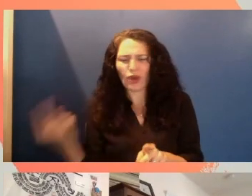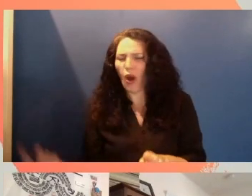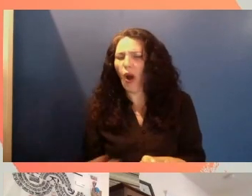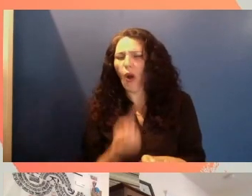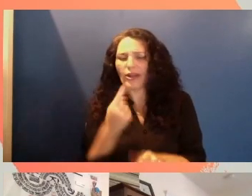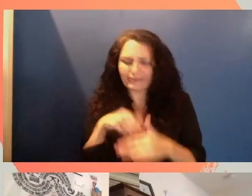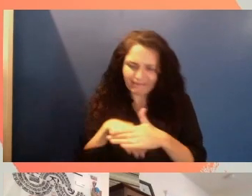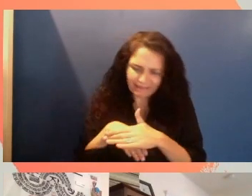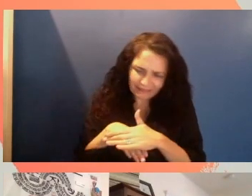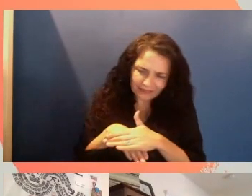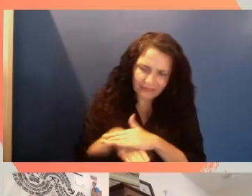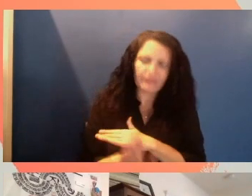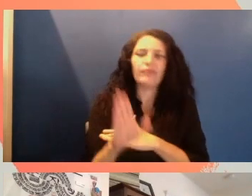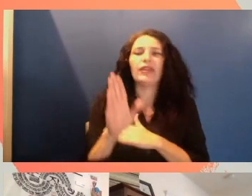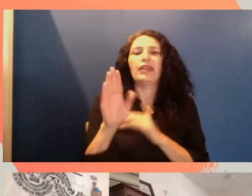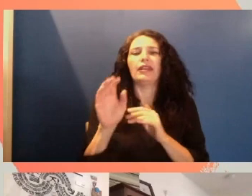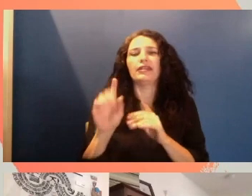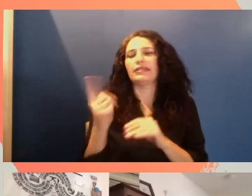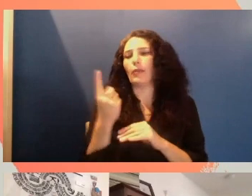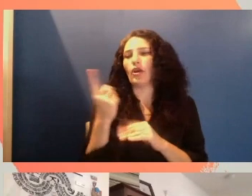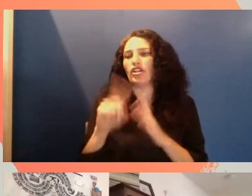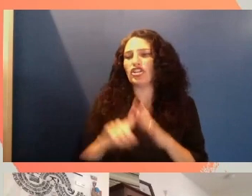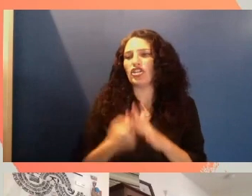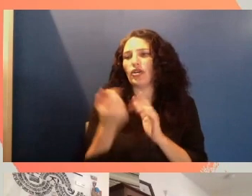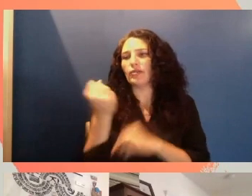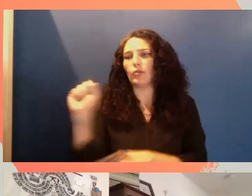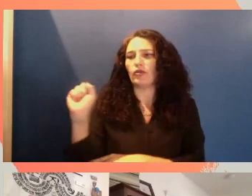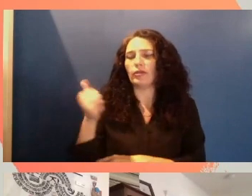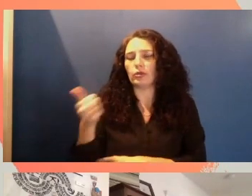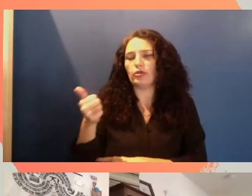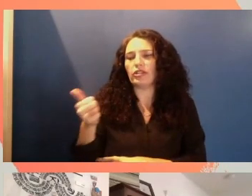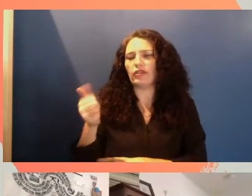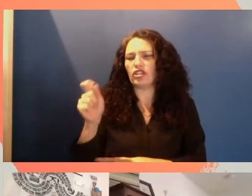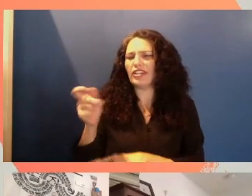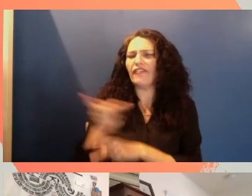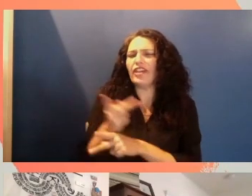into the movement. You just have to figure out kind of what it is for you.